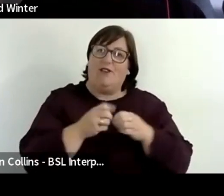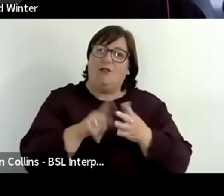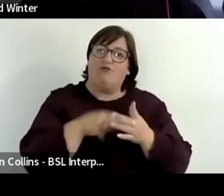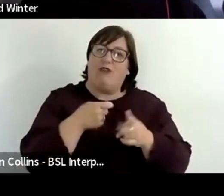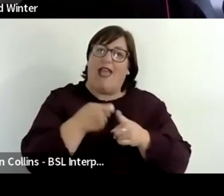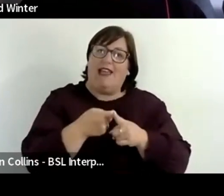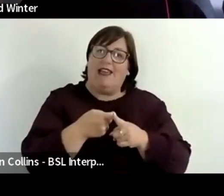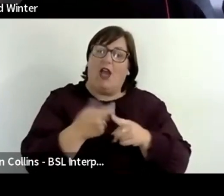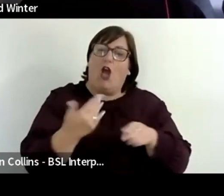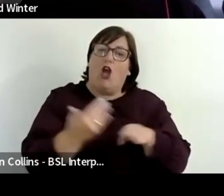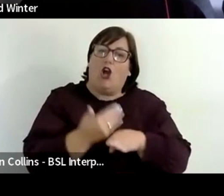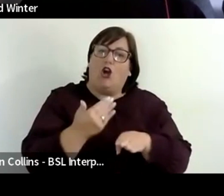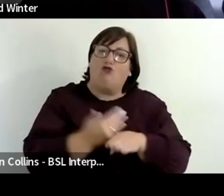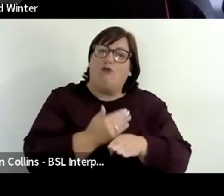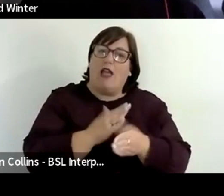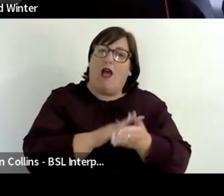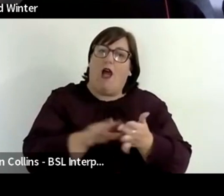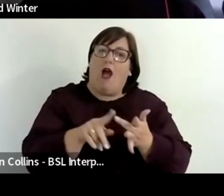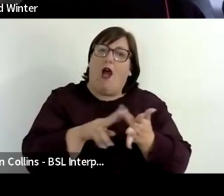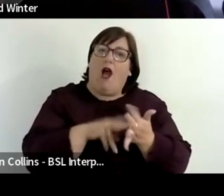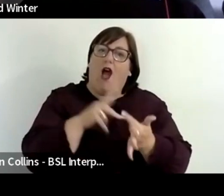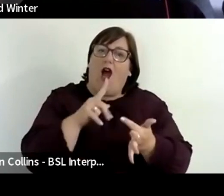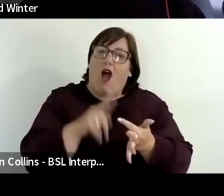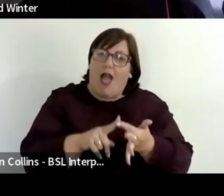If Toby can help us to put the Career Hive link